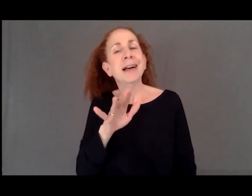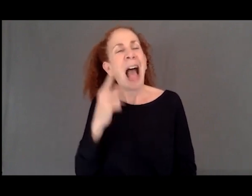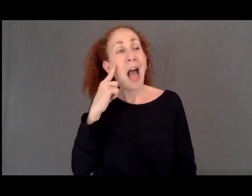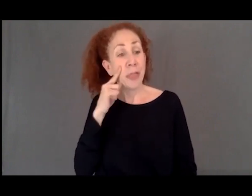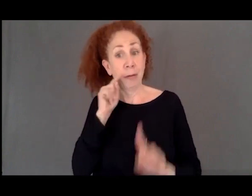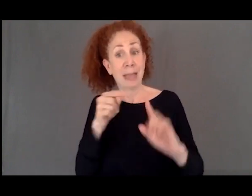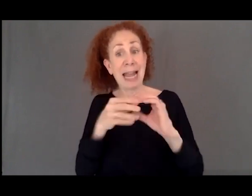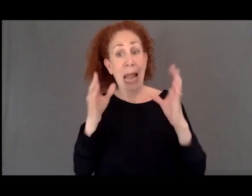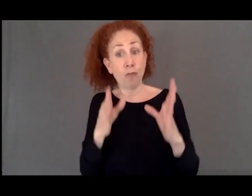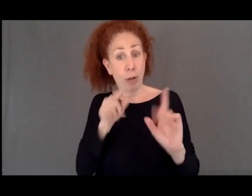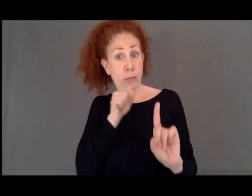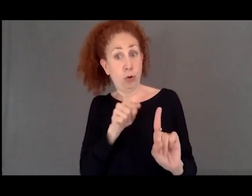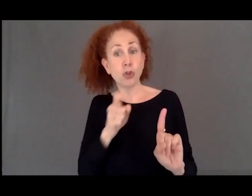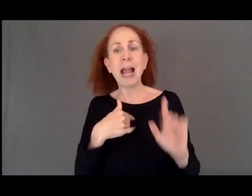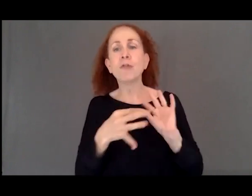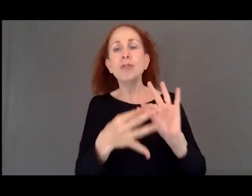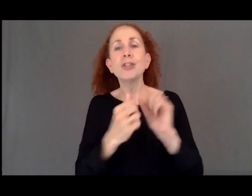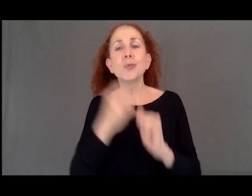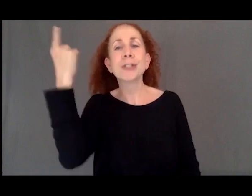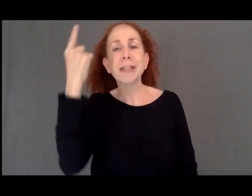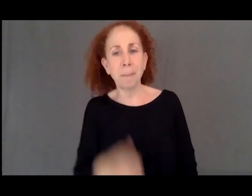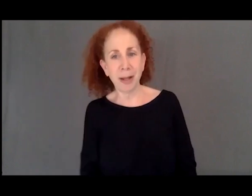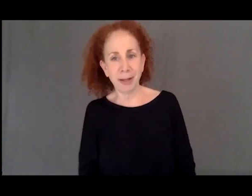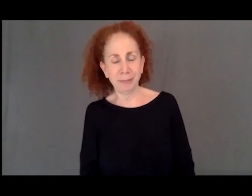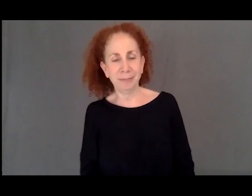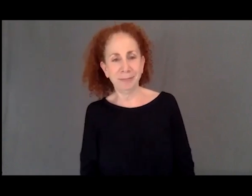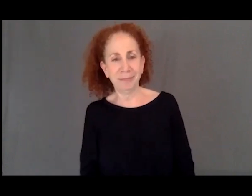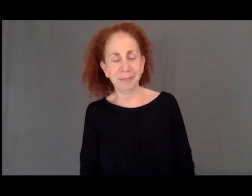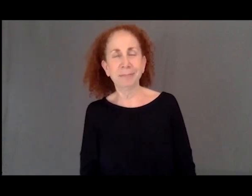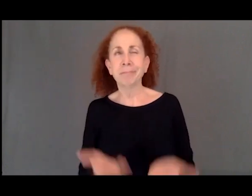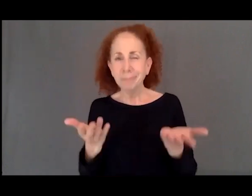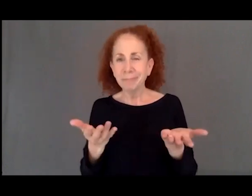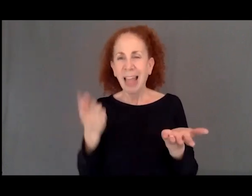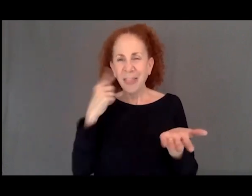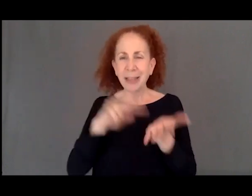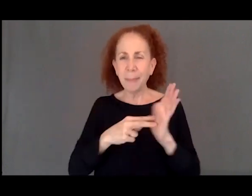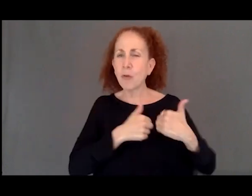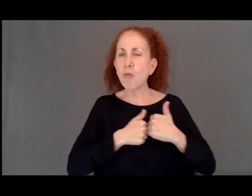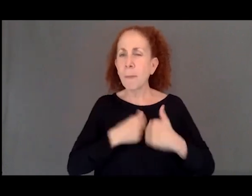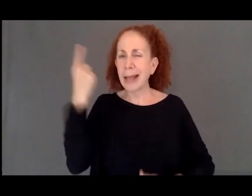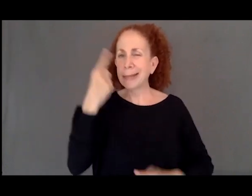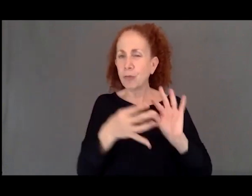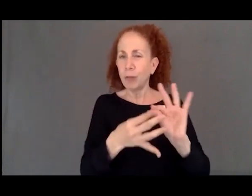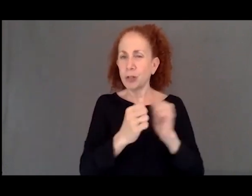I think our narrator should have a relationship with somebody. And by that, I think he meant a romantic relationship.